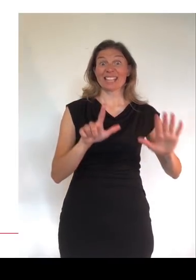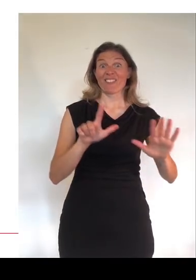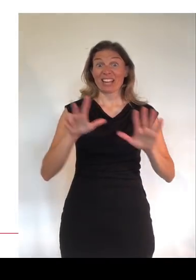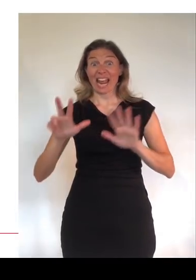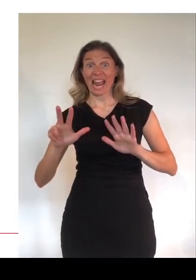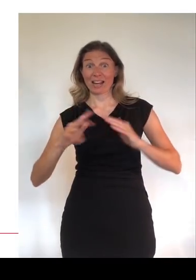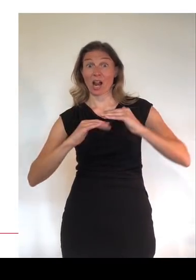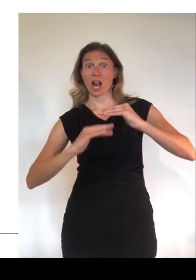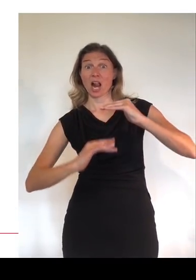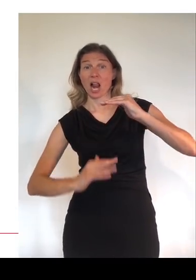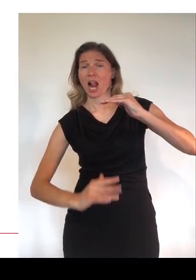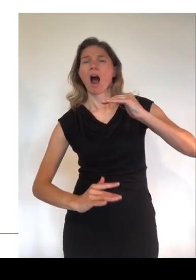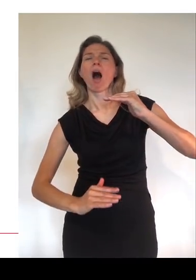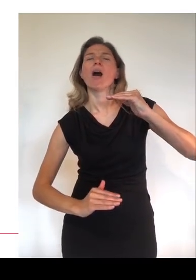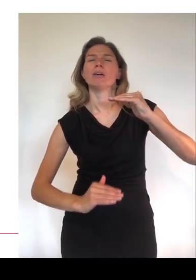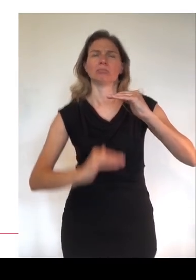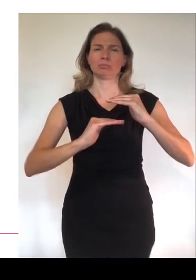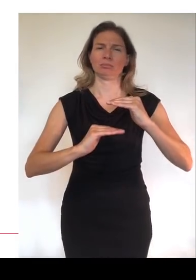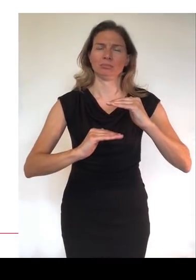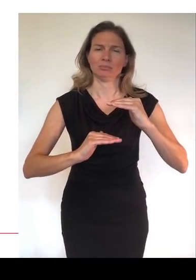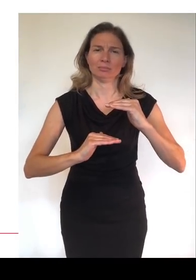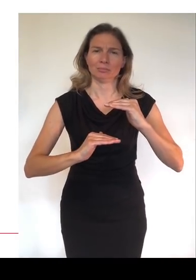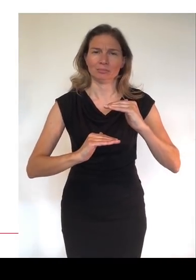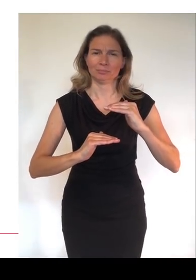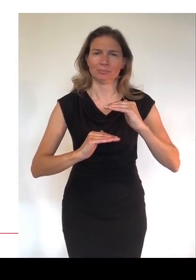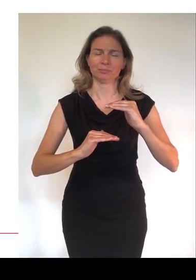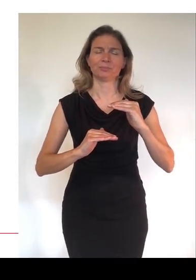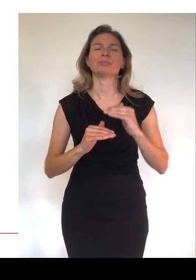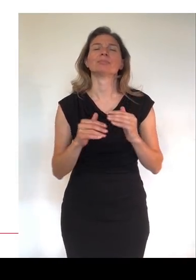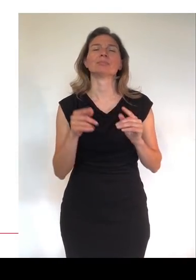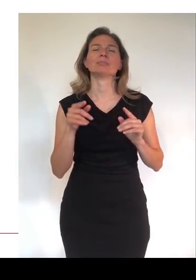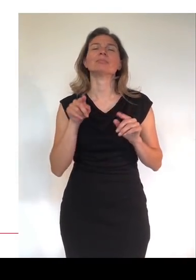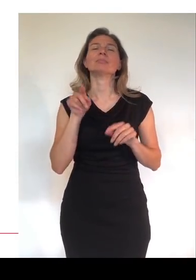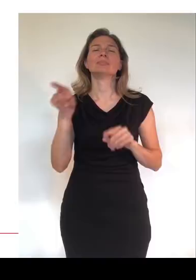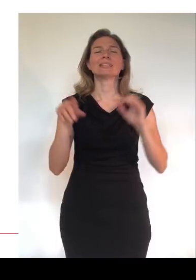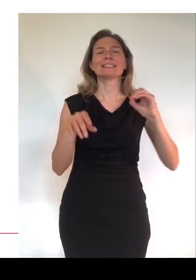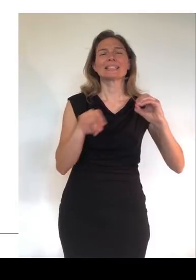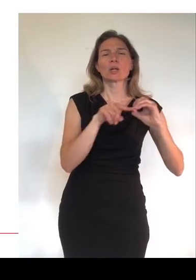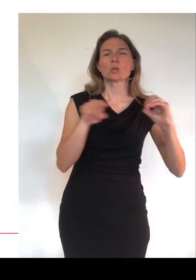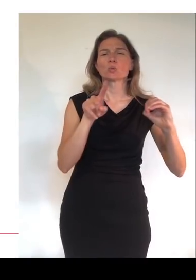very educated guess based on the tools that we use in the Netherlands on what